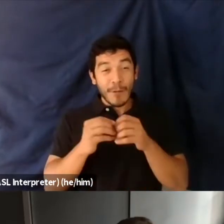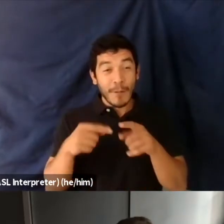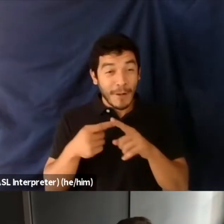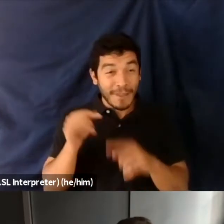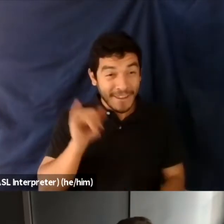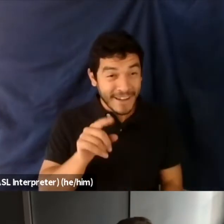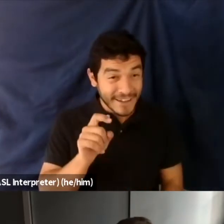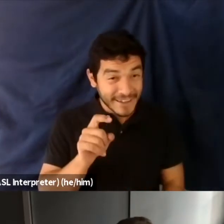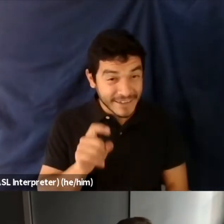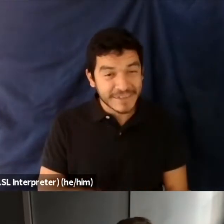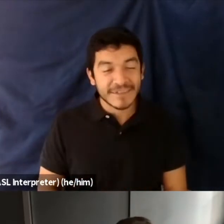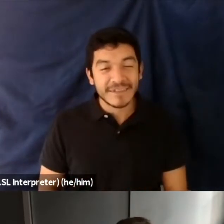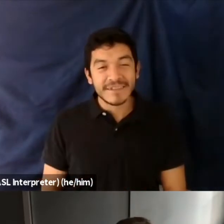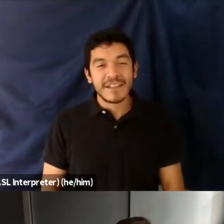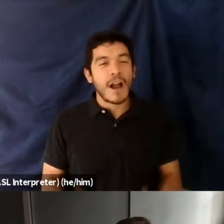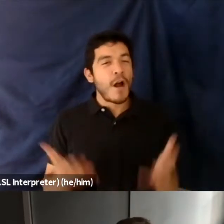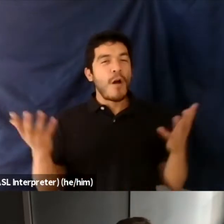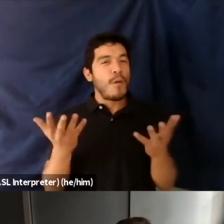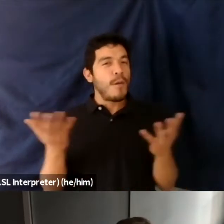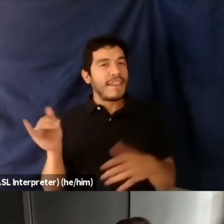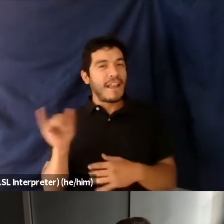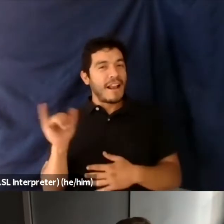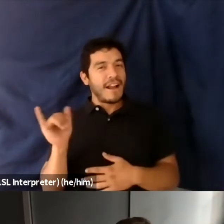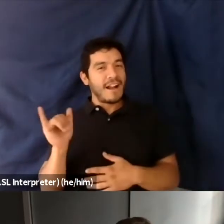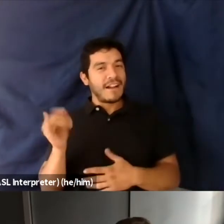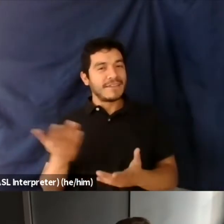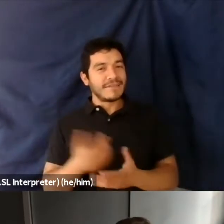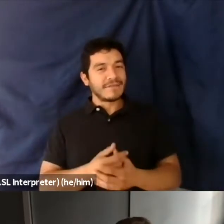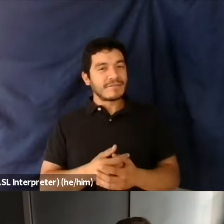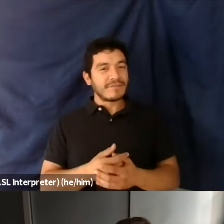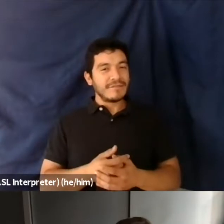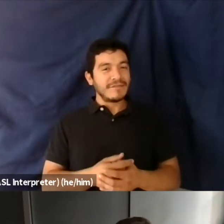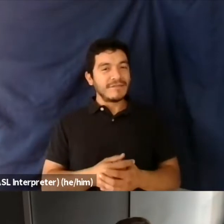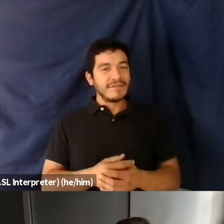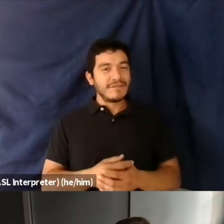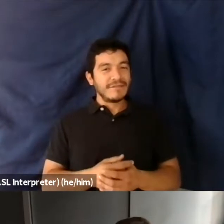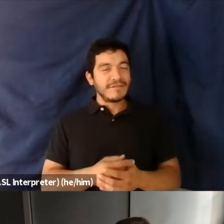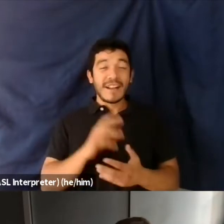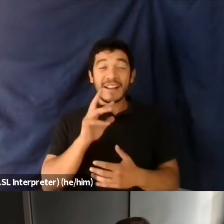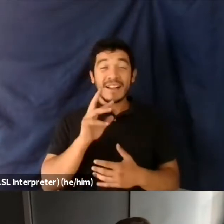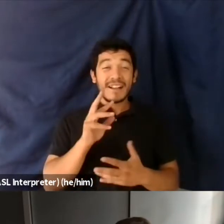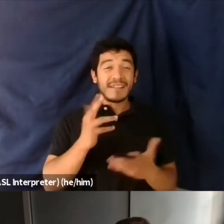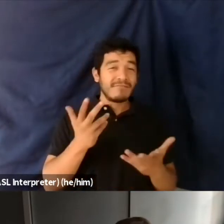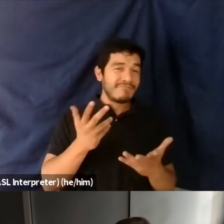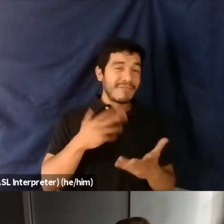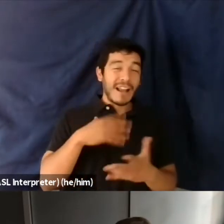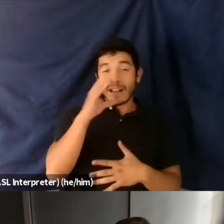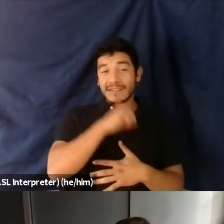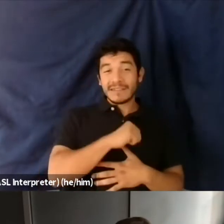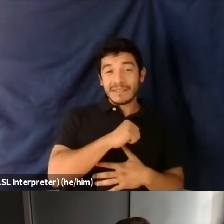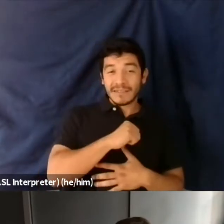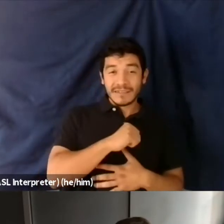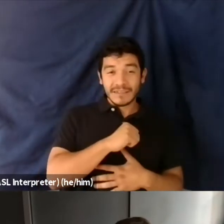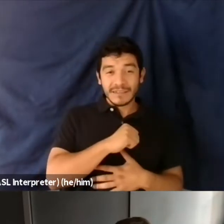What is the, I mean, yeah, was it, I guess, I mean, okay, let's go to the other end,